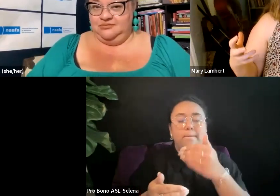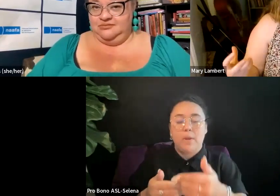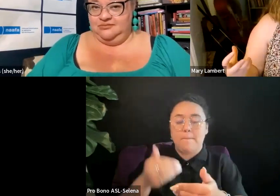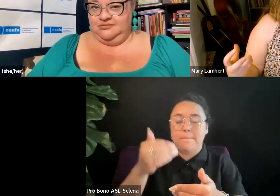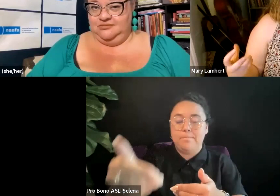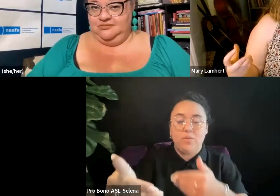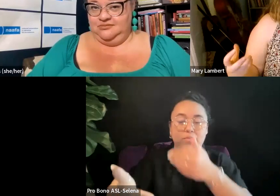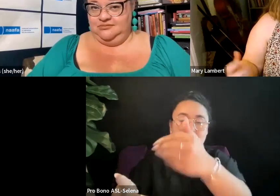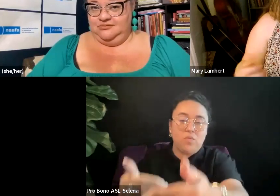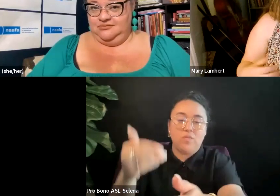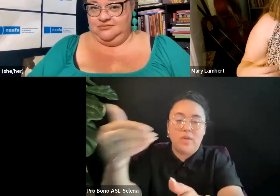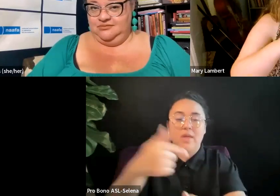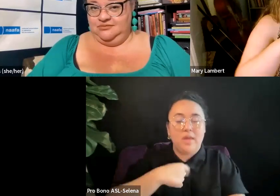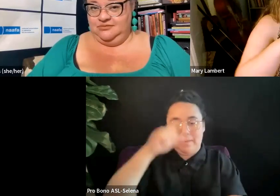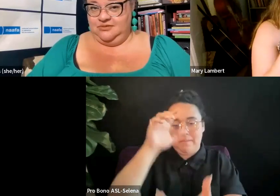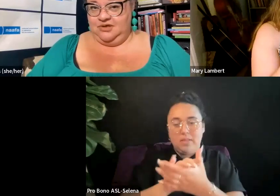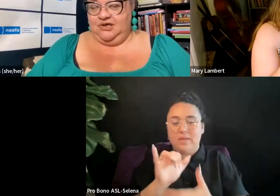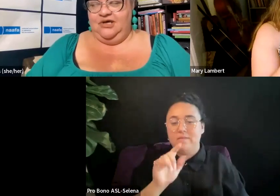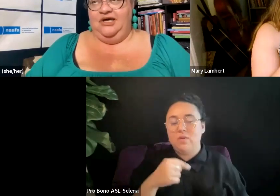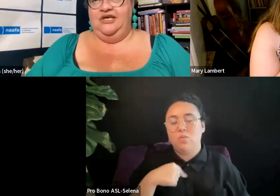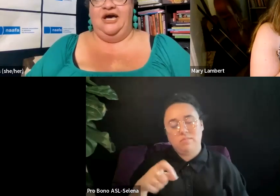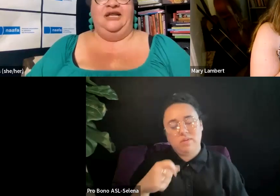I think we just have to fight for it more, you know? Yeah.